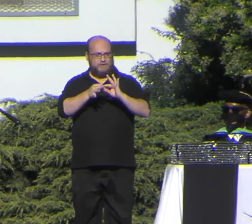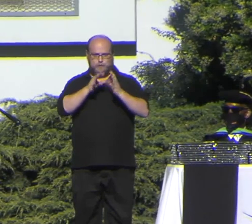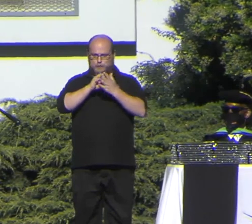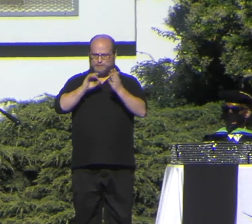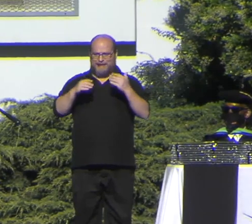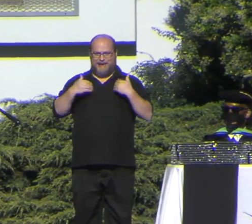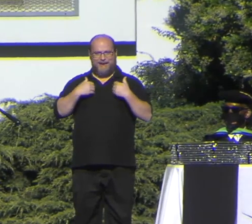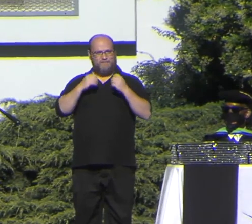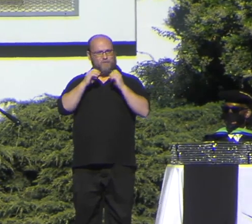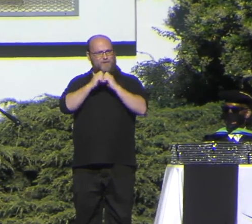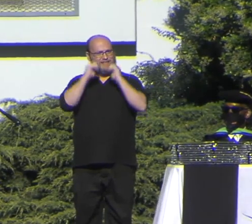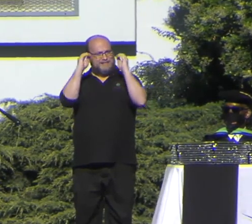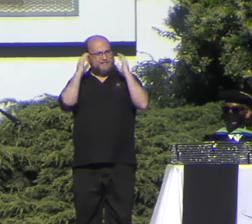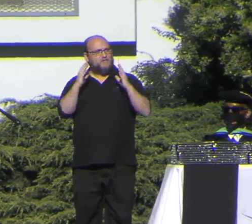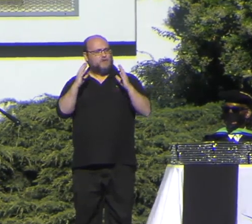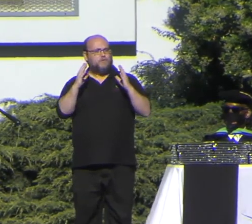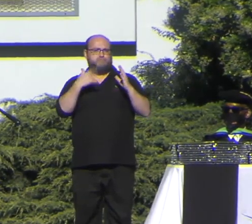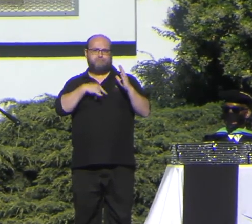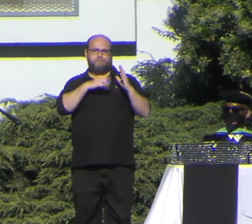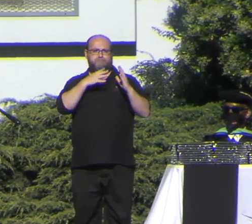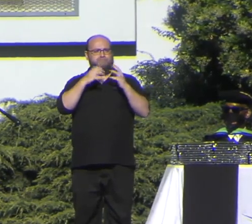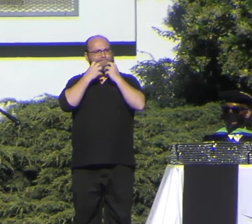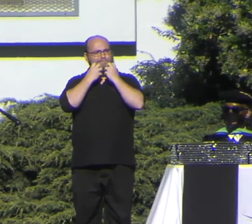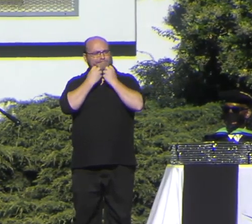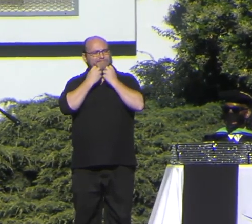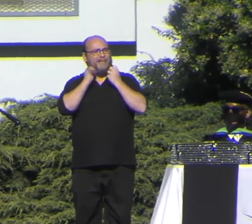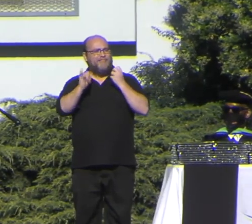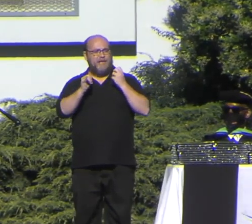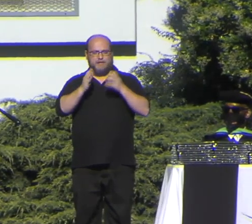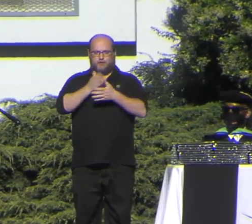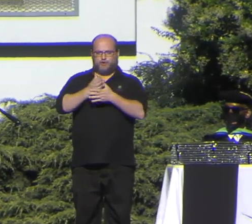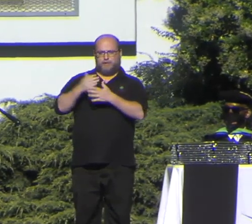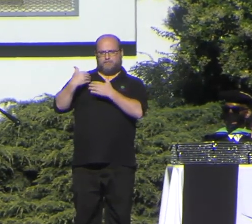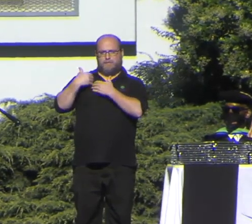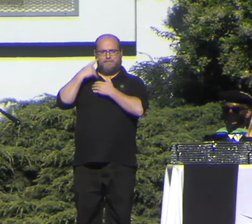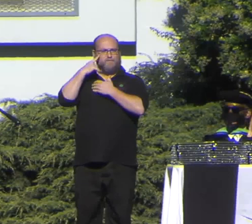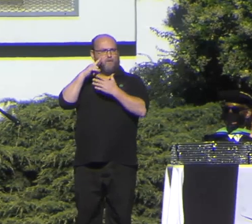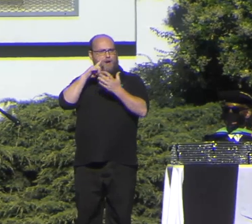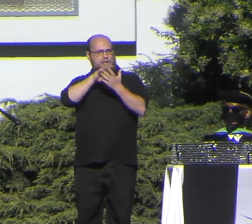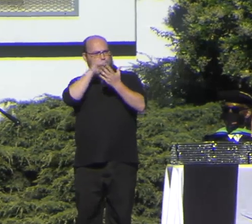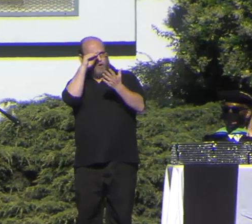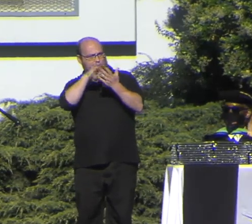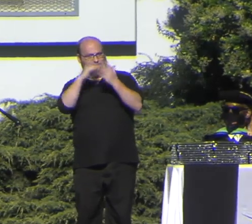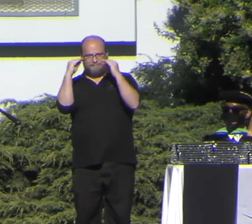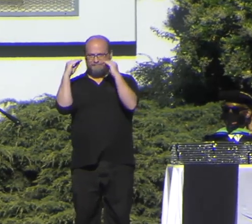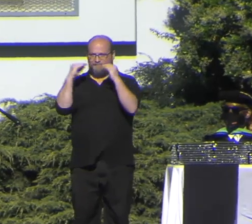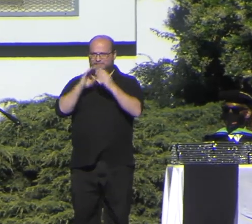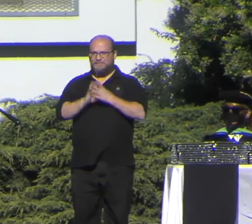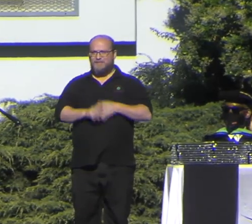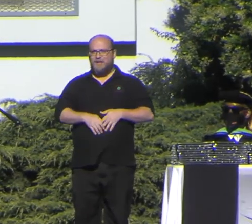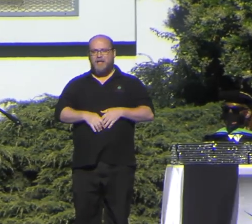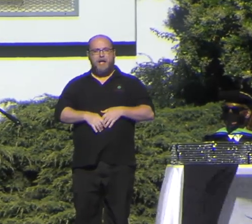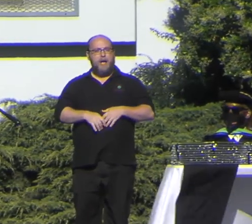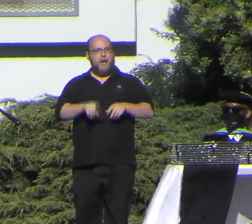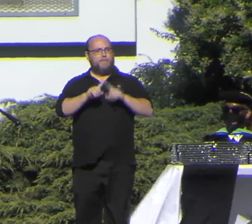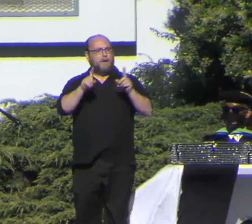It promotes a shared ownership and responsibility for learning. However sooner or later teachers will no longer be our main source of information.